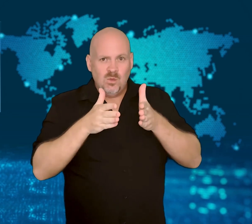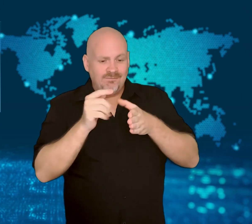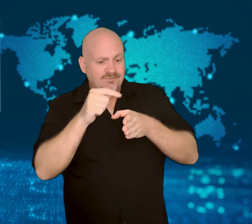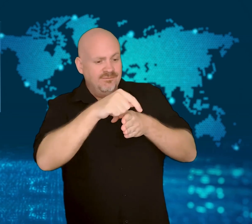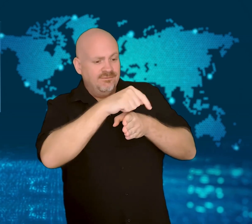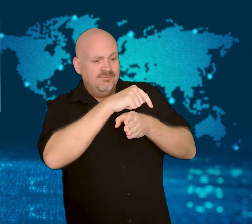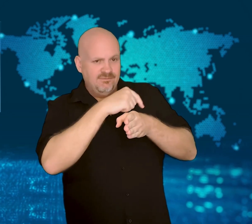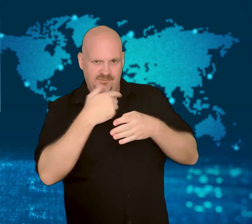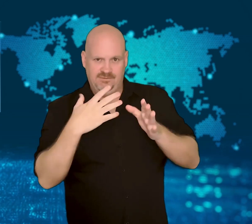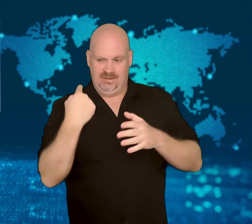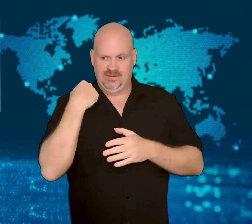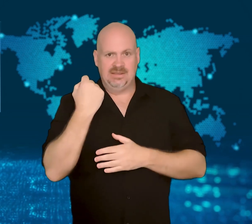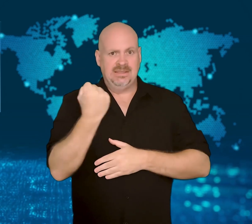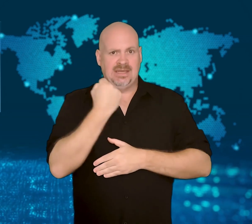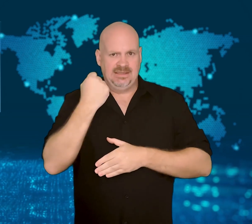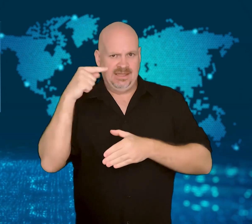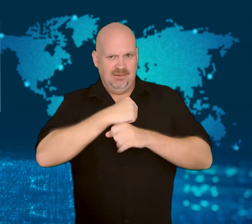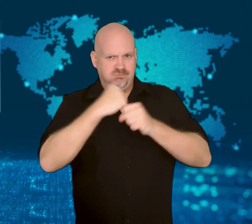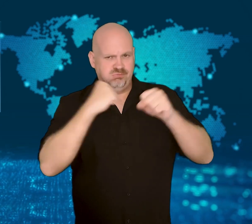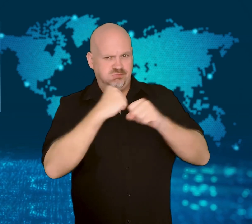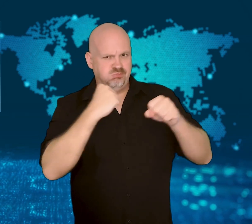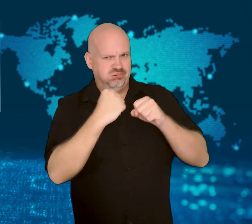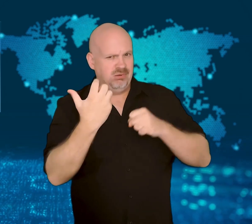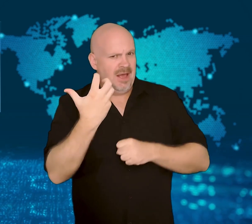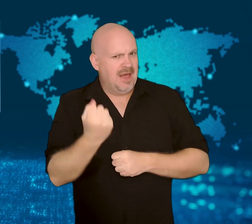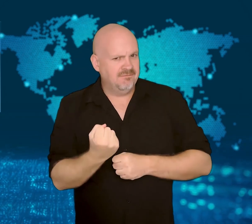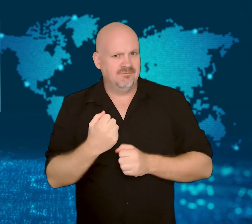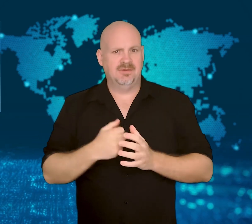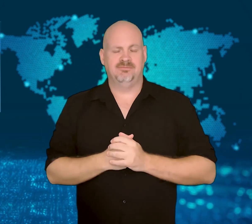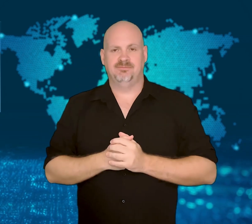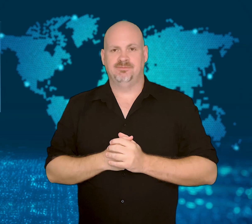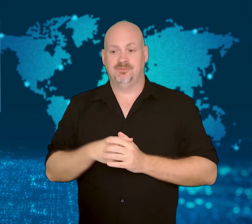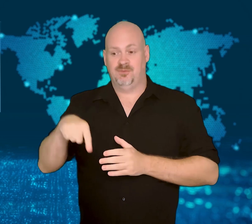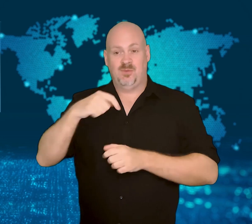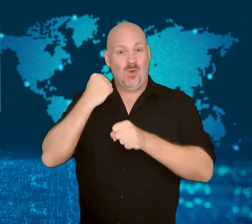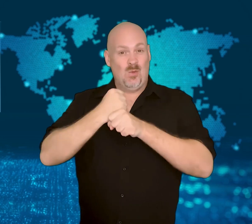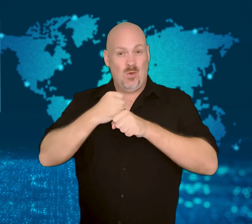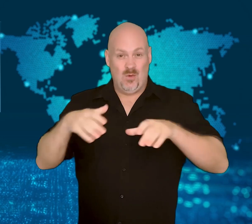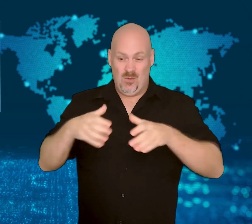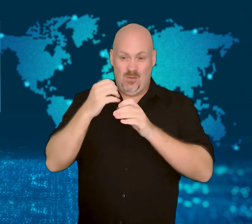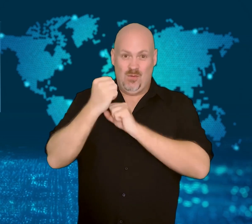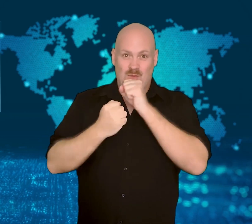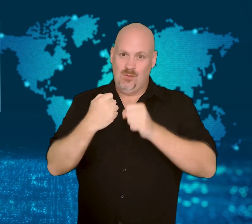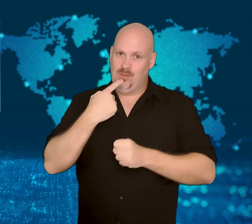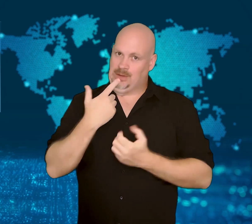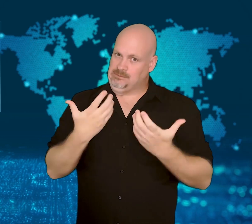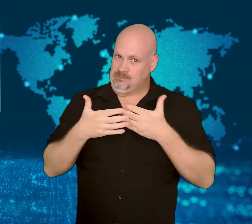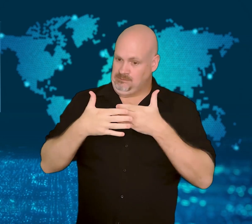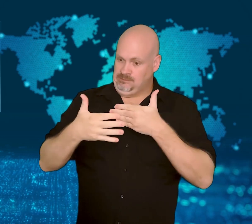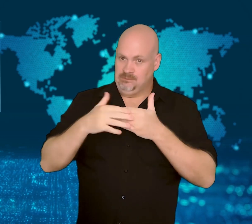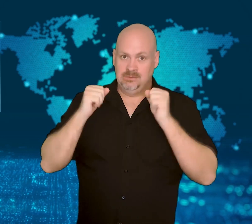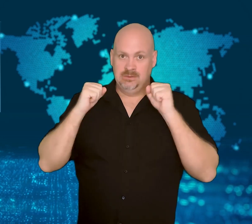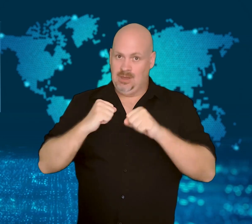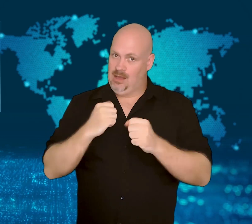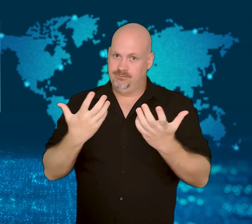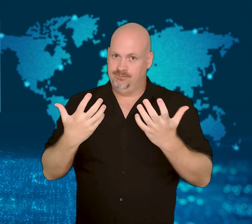and European officials continue to ask for international inspectors to be